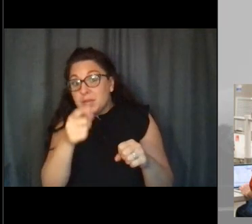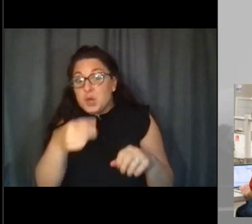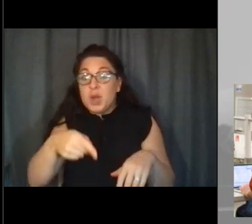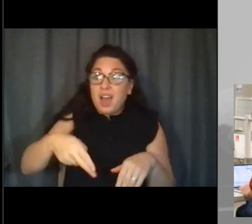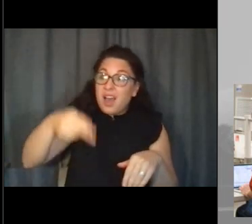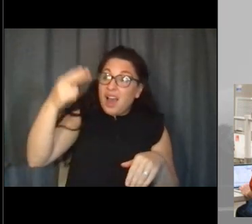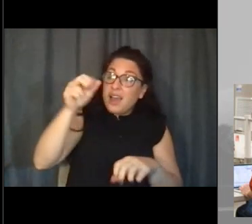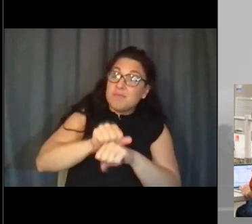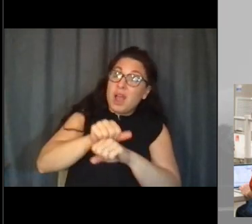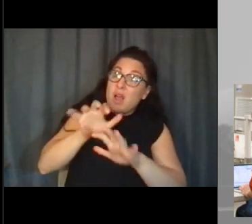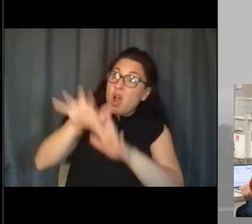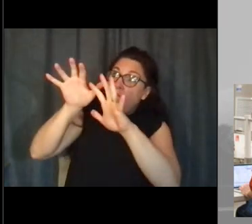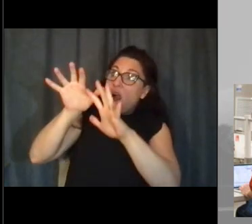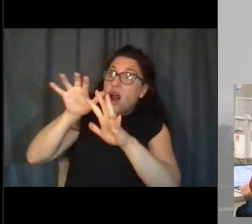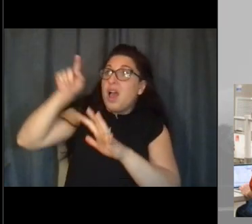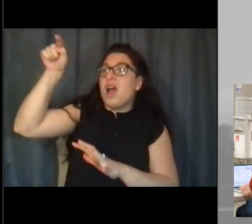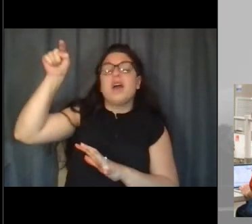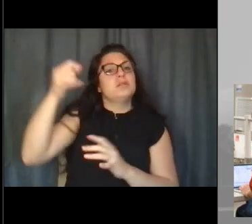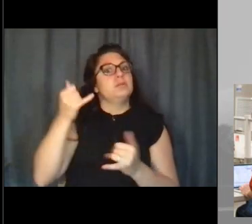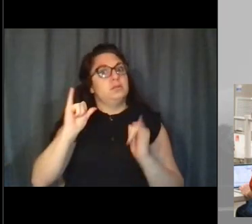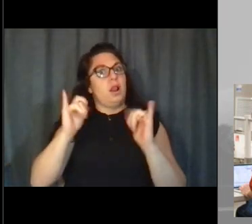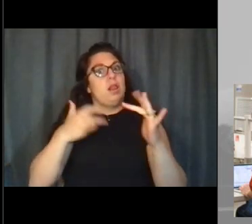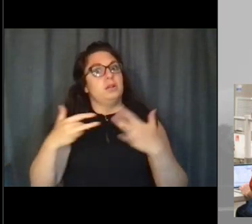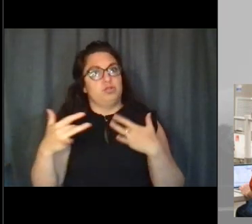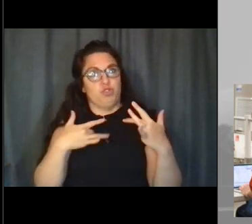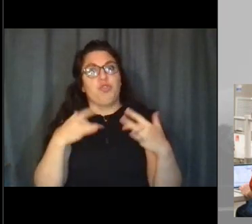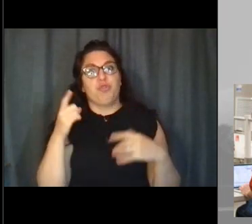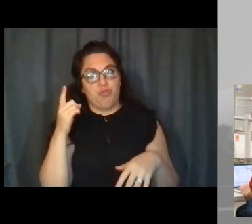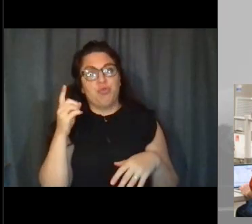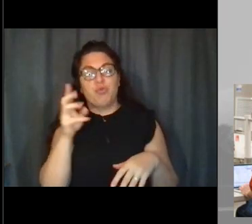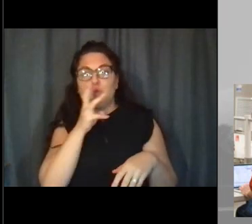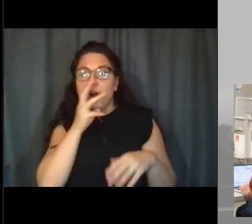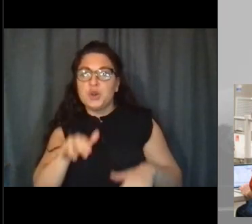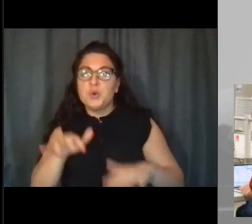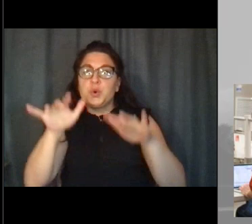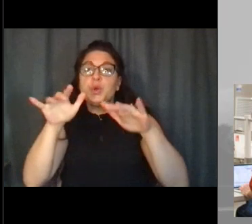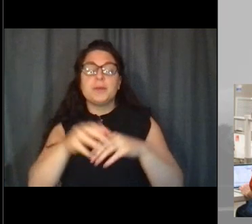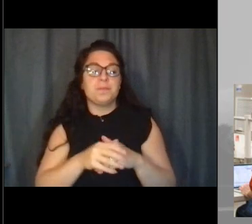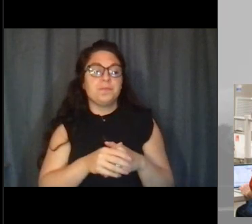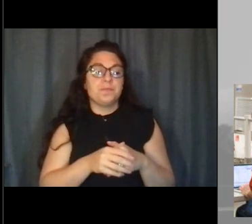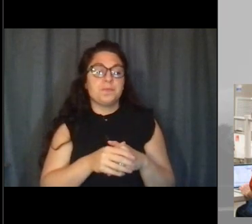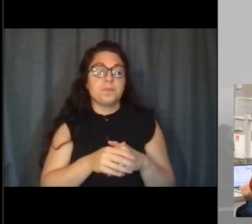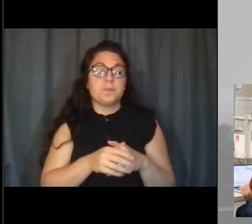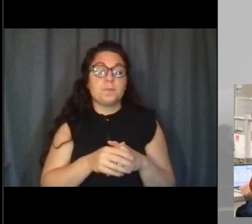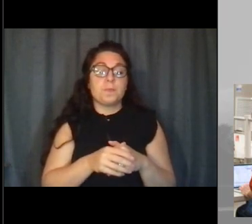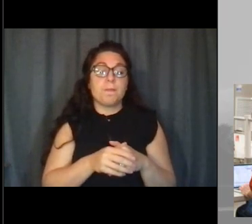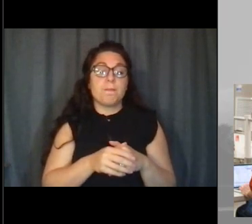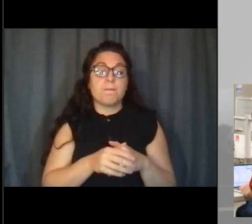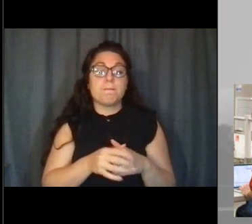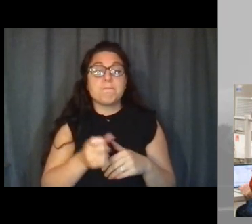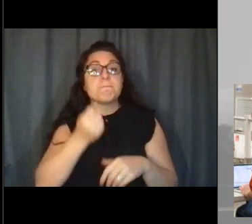And you also have to consider when that water is flowing down the side of the hill, for example, you have to consider things like mudslides